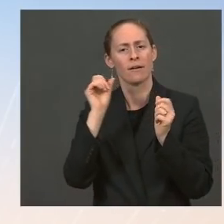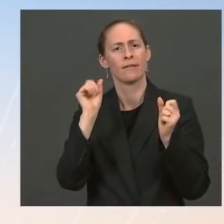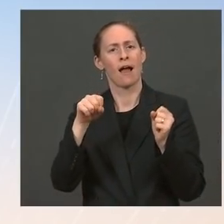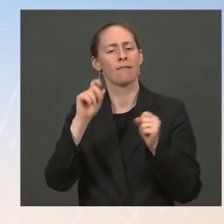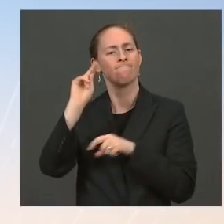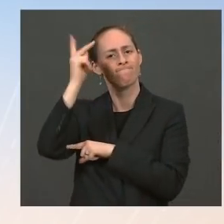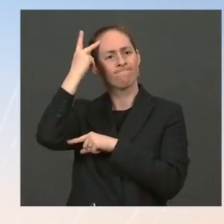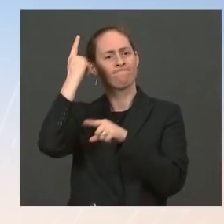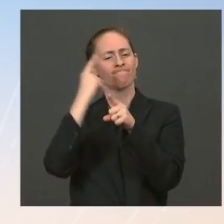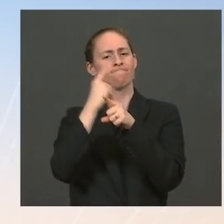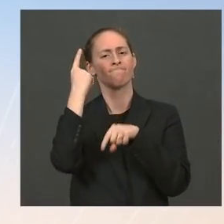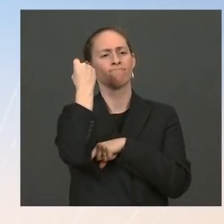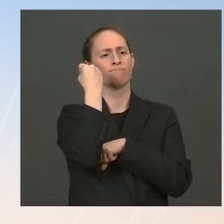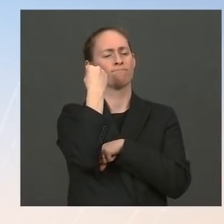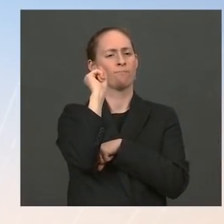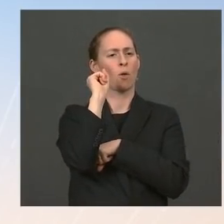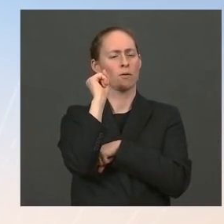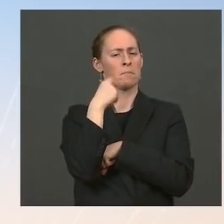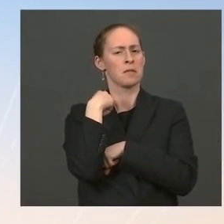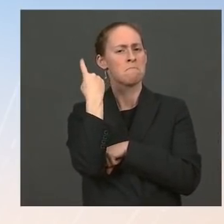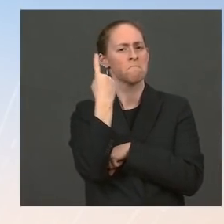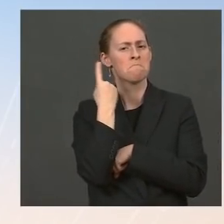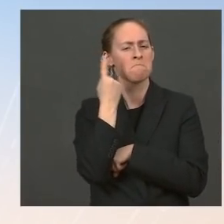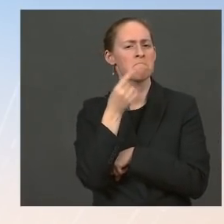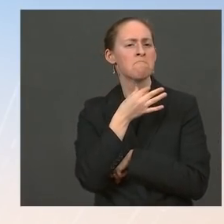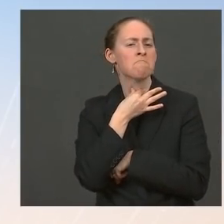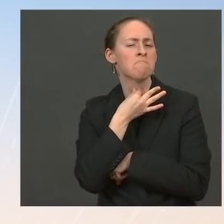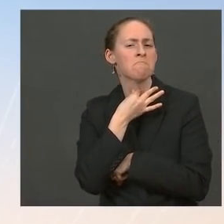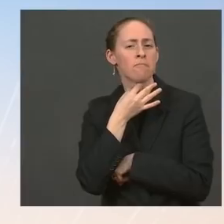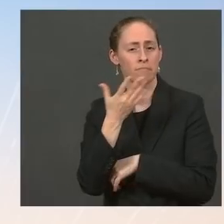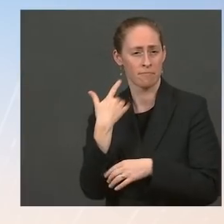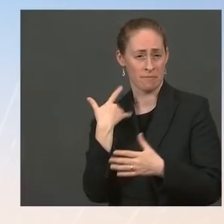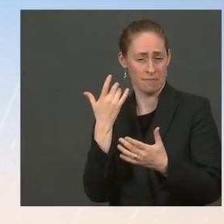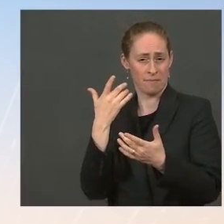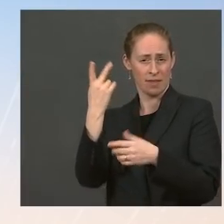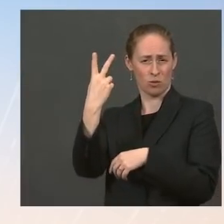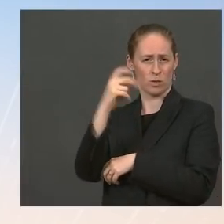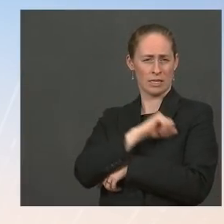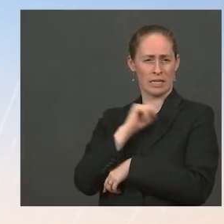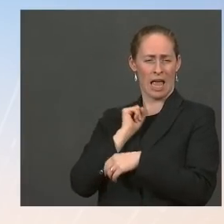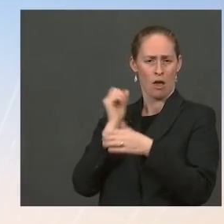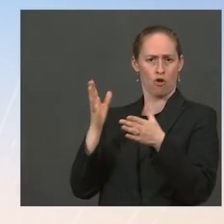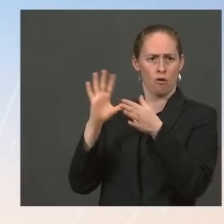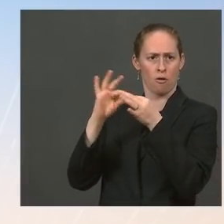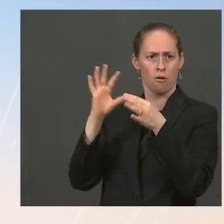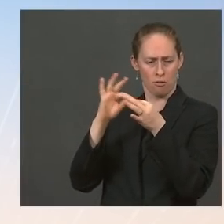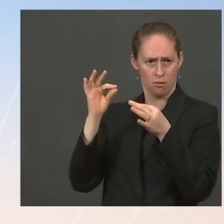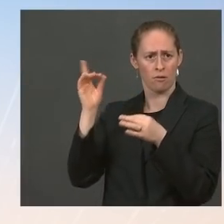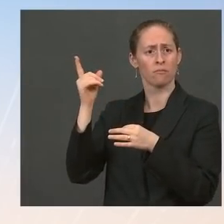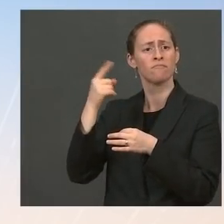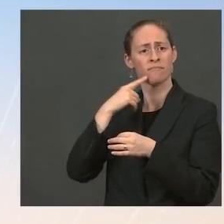Allie Pecorin, that their understanding is the administration does support this idea of a diplomatic boycott. So, can you at least tell us